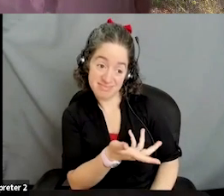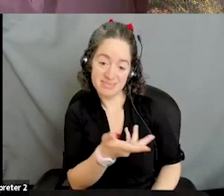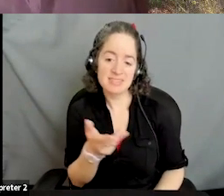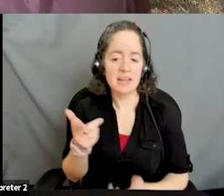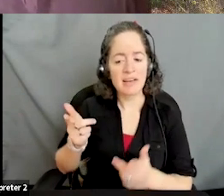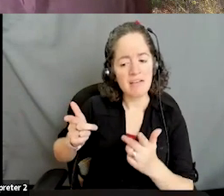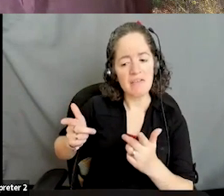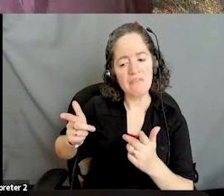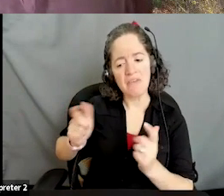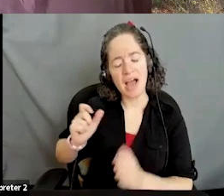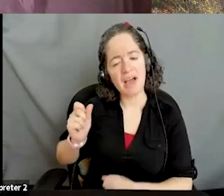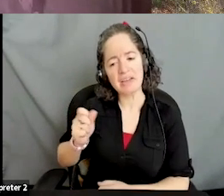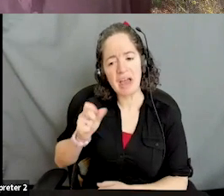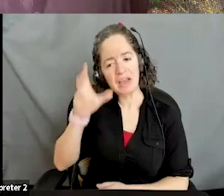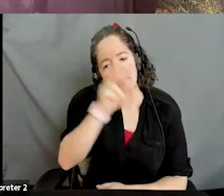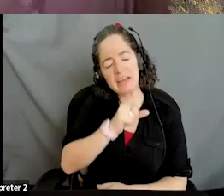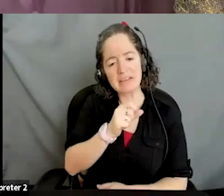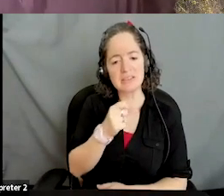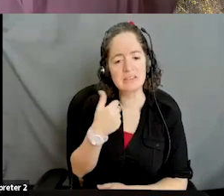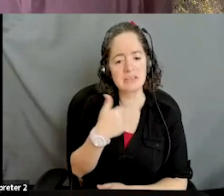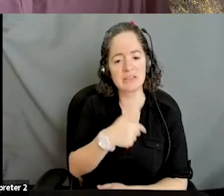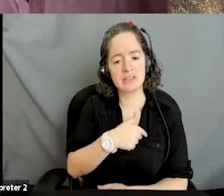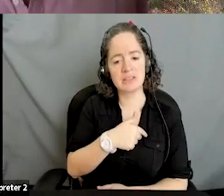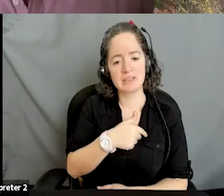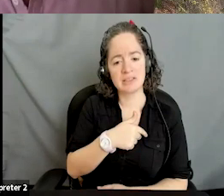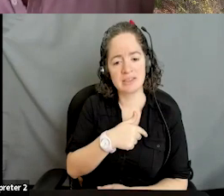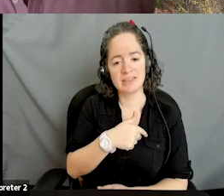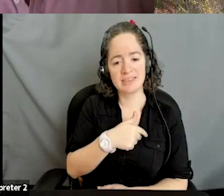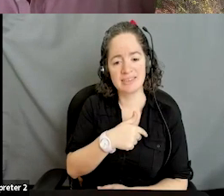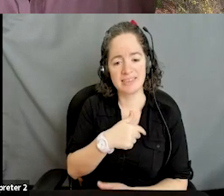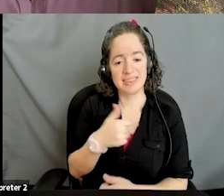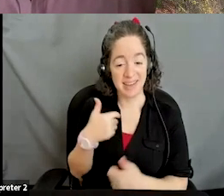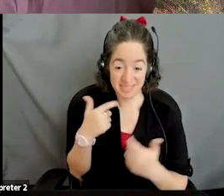We've benefited from a pretty amazing project management system